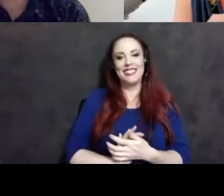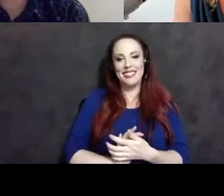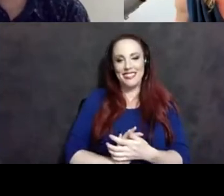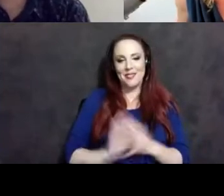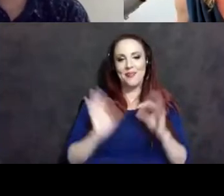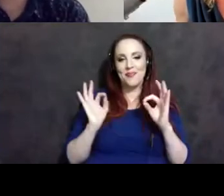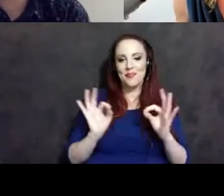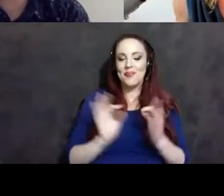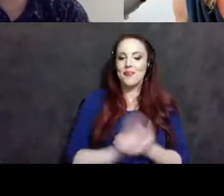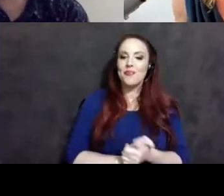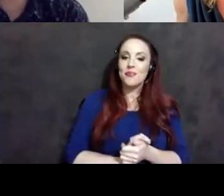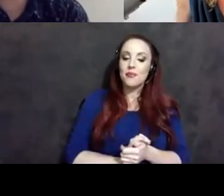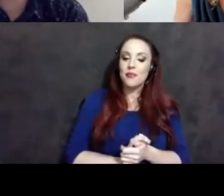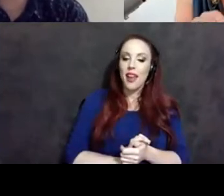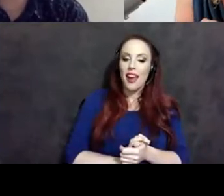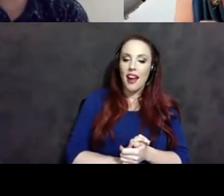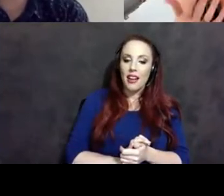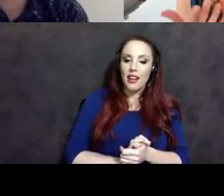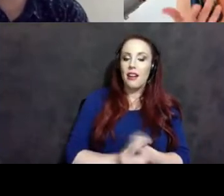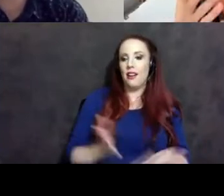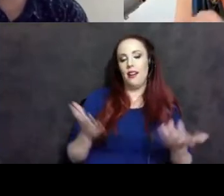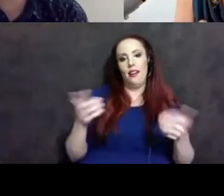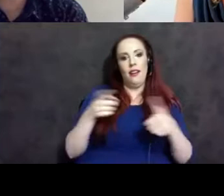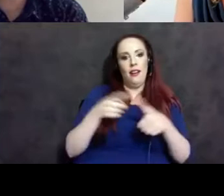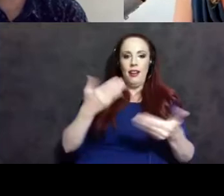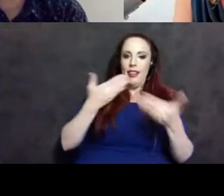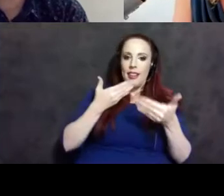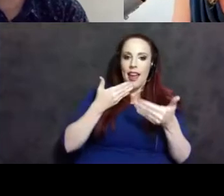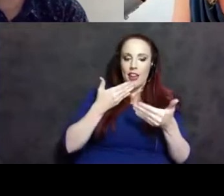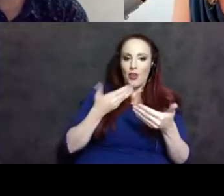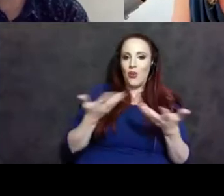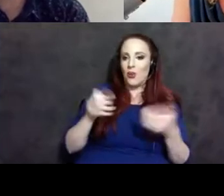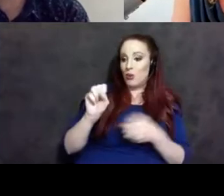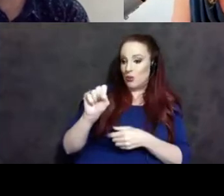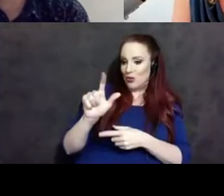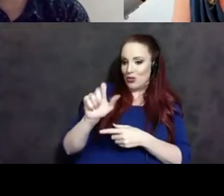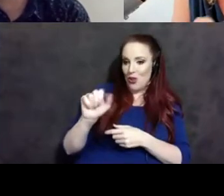So, first off, thank you, Sloan, for joining us at the last minute.